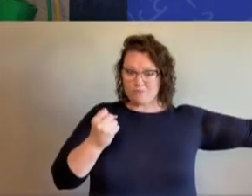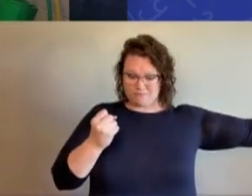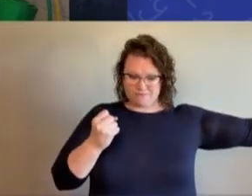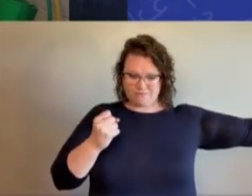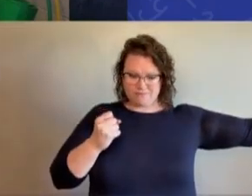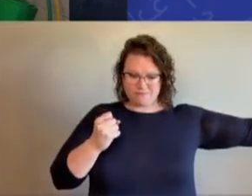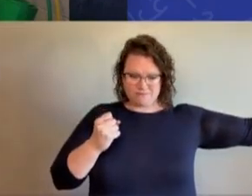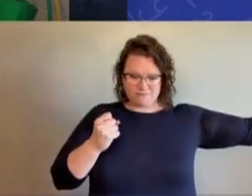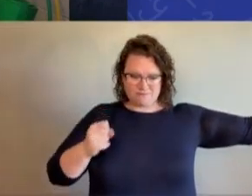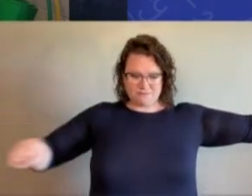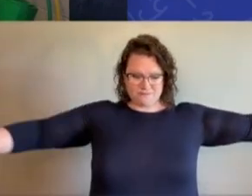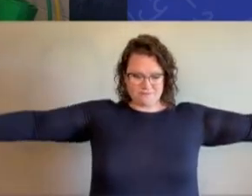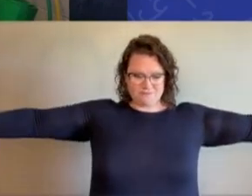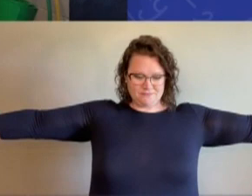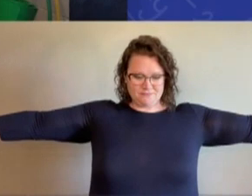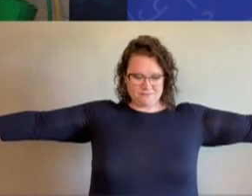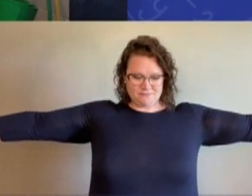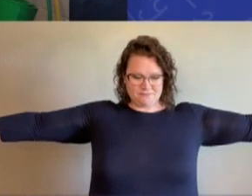Arms out. Second.